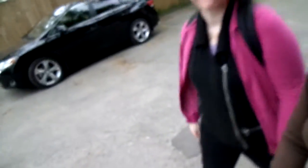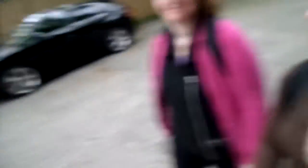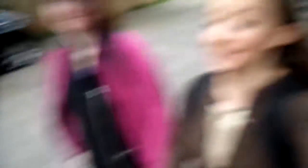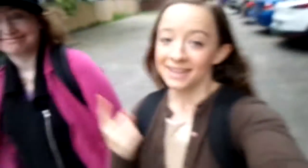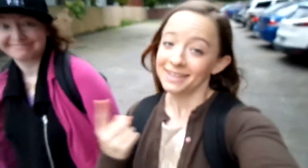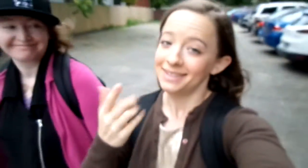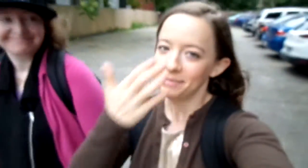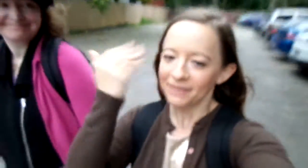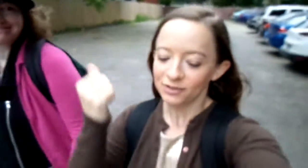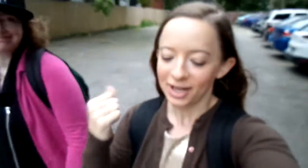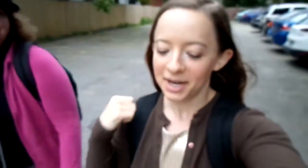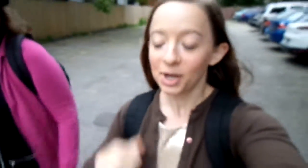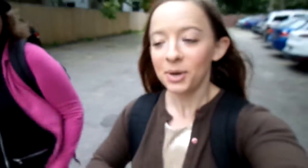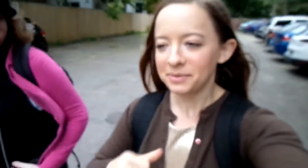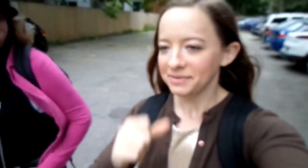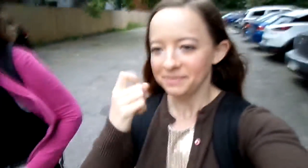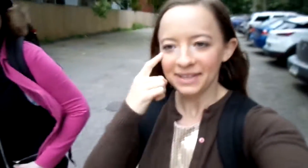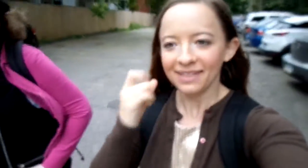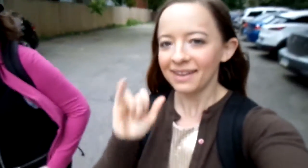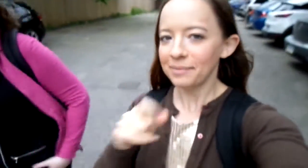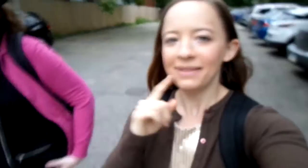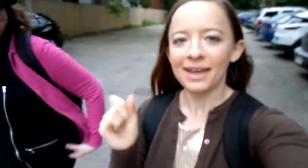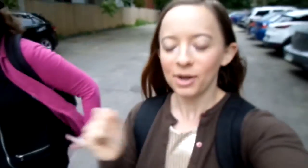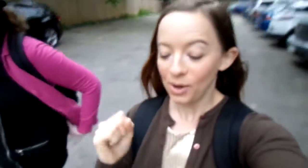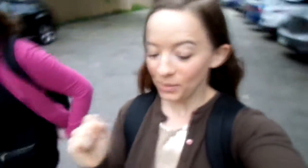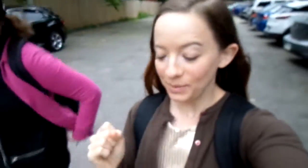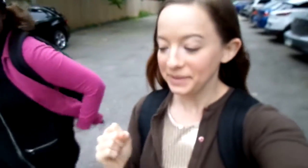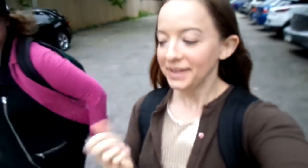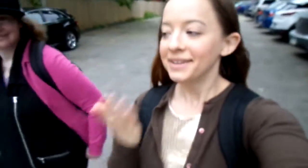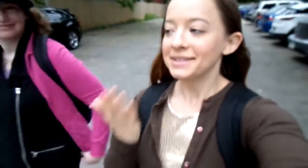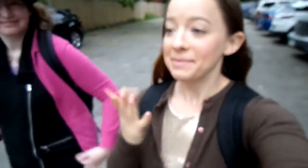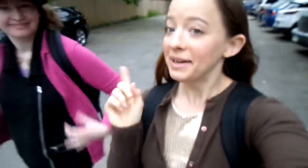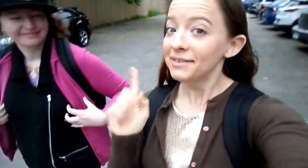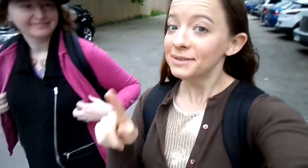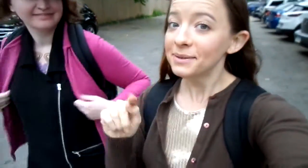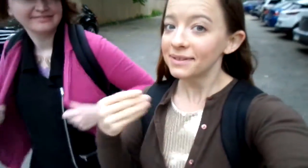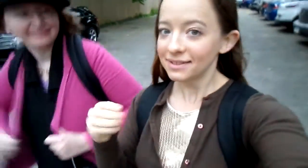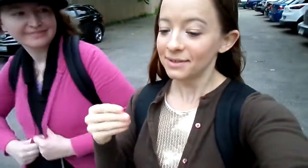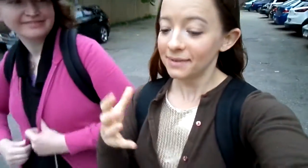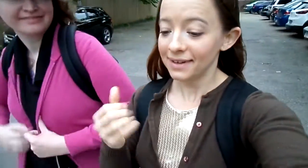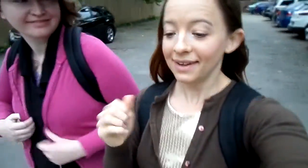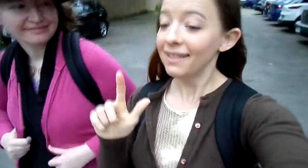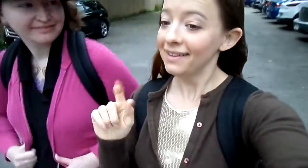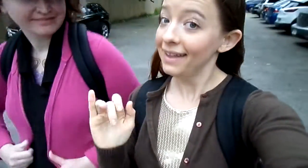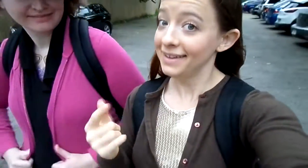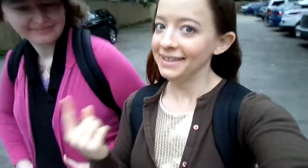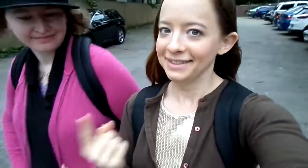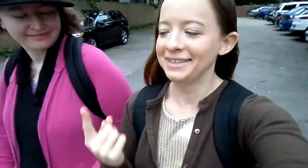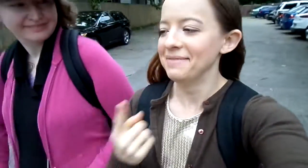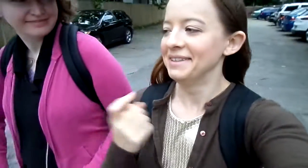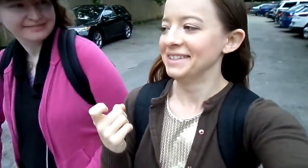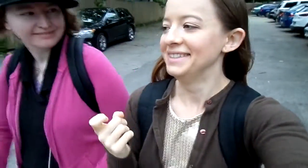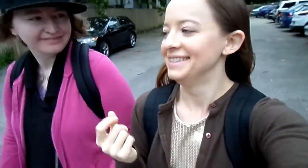She forgot her coat because we didn't think it was that cold. We might have to go to the store and get legging